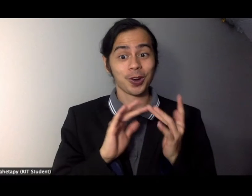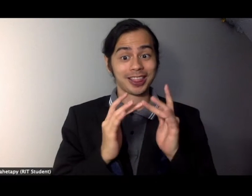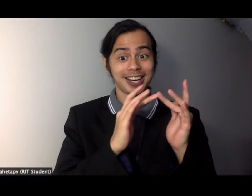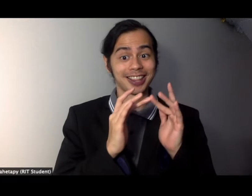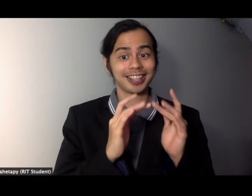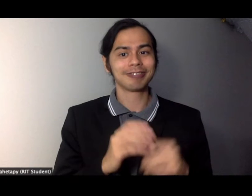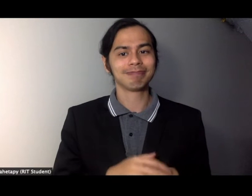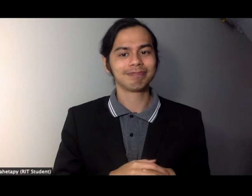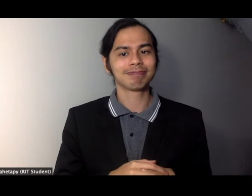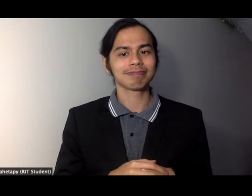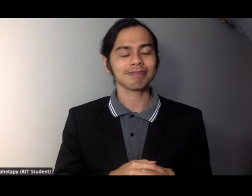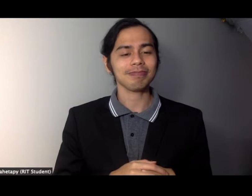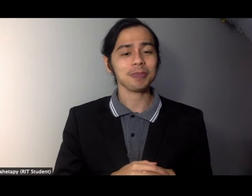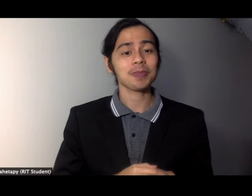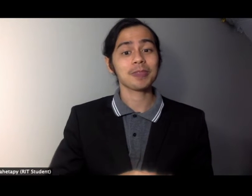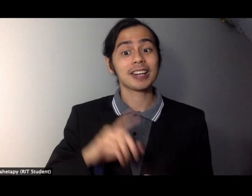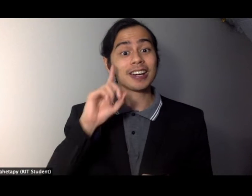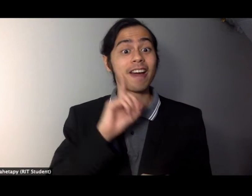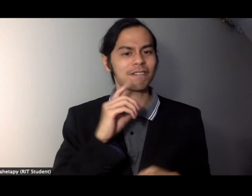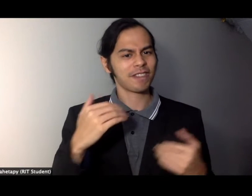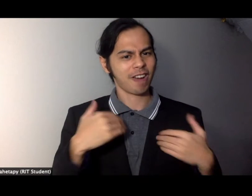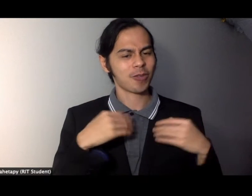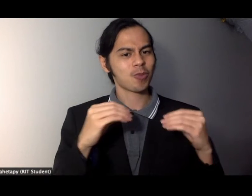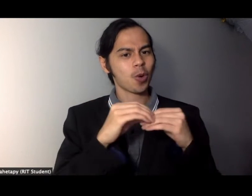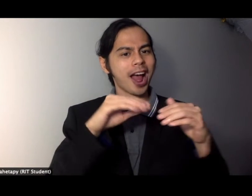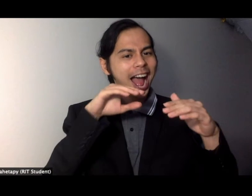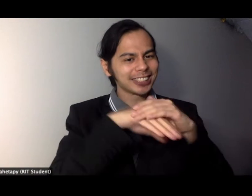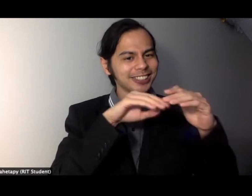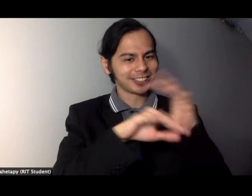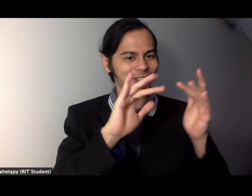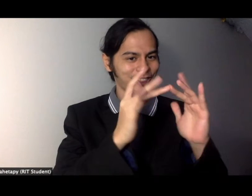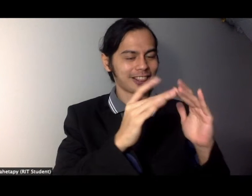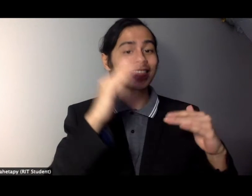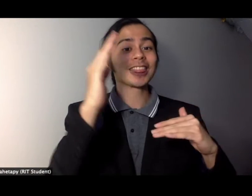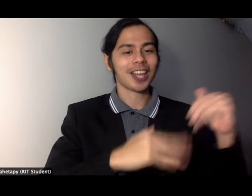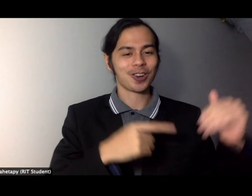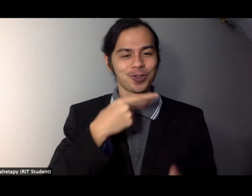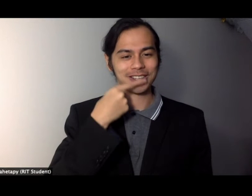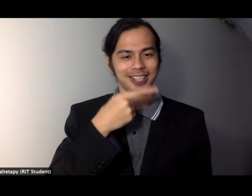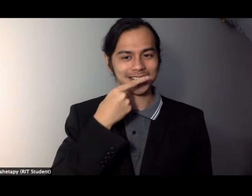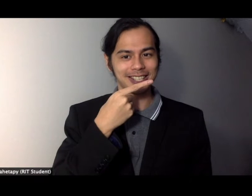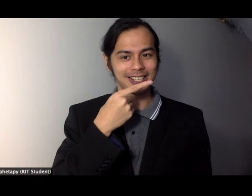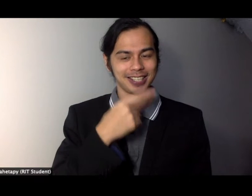This slide is about the internet. Firstly, deaf people have access to the internet more than hearing people.